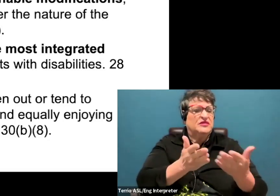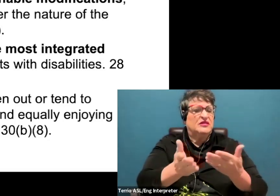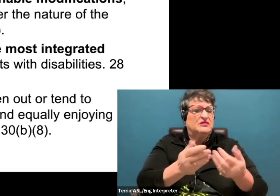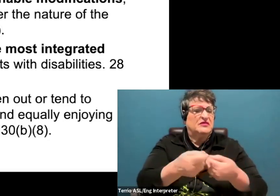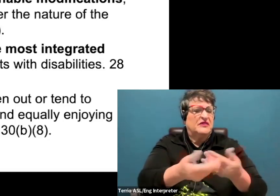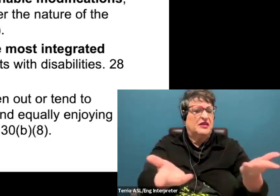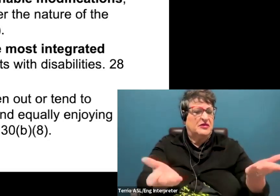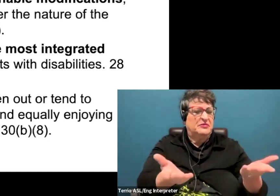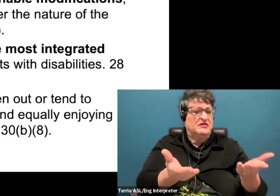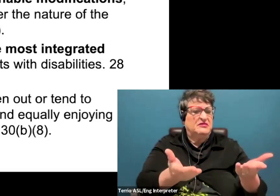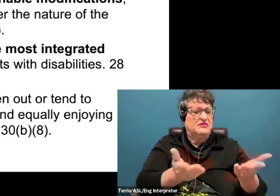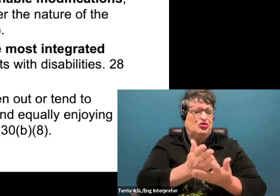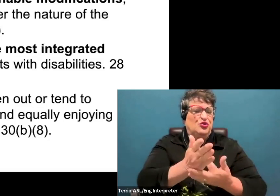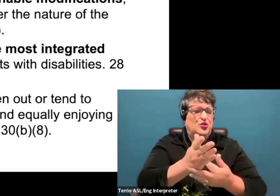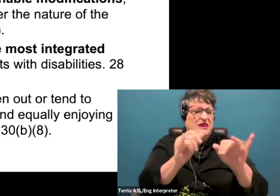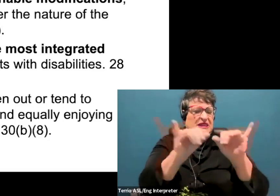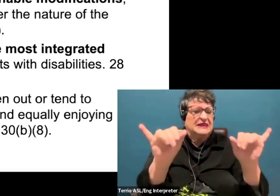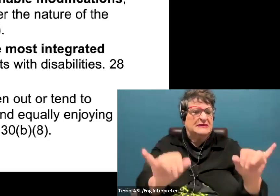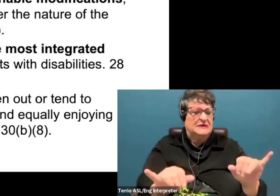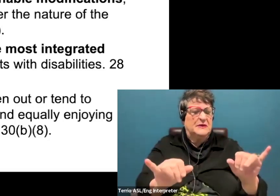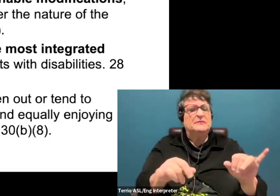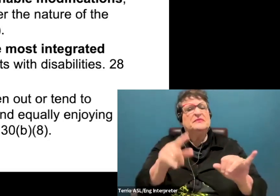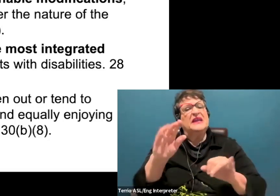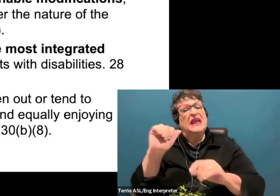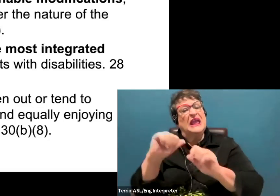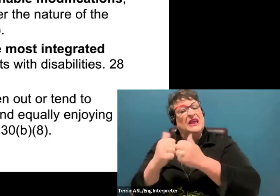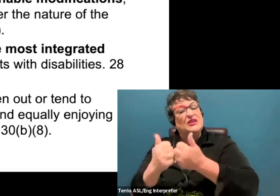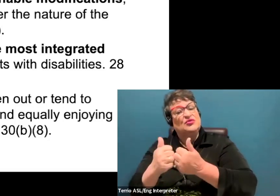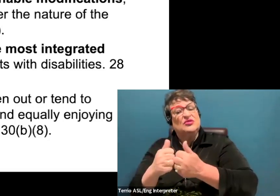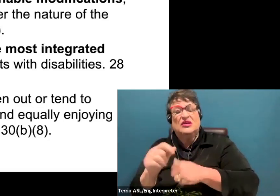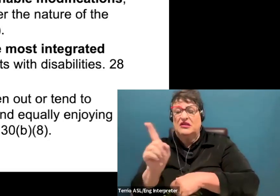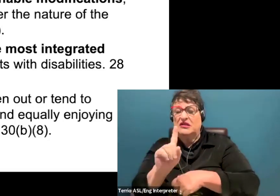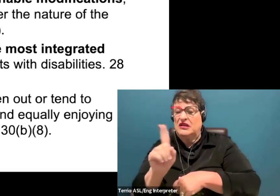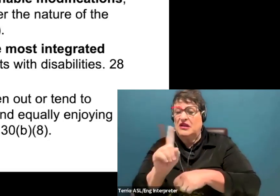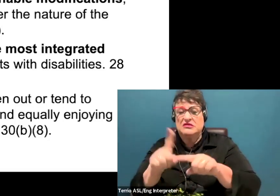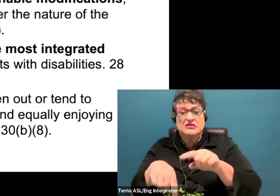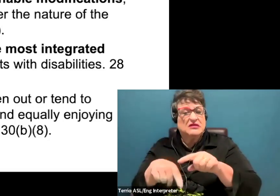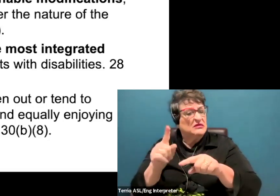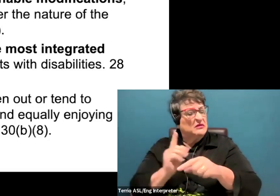In addition, the agency cannot impose or apply any type of